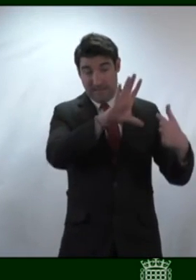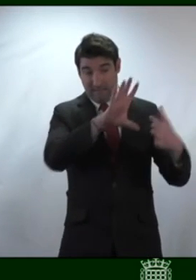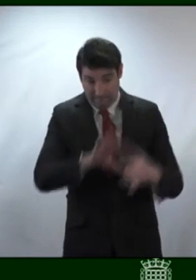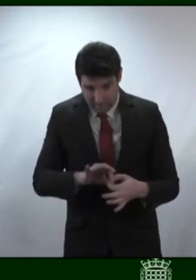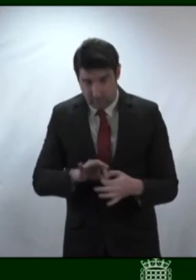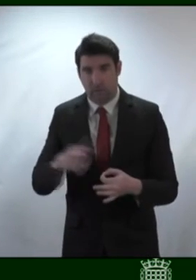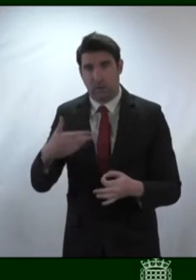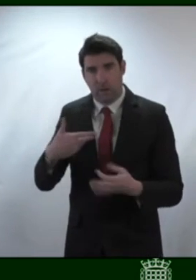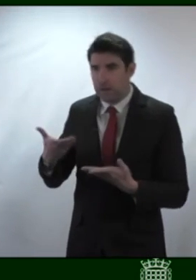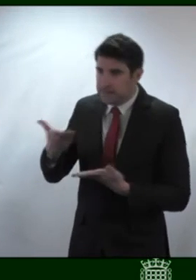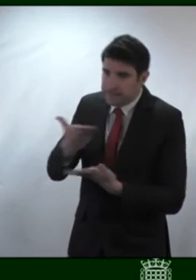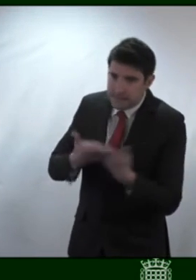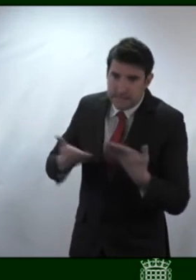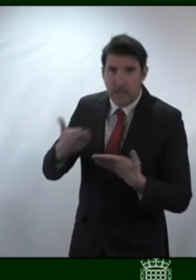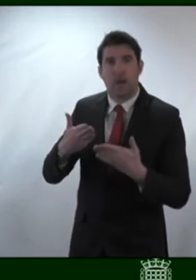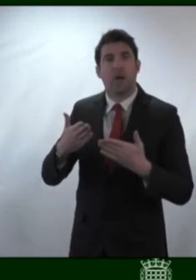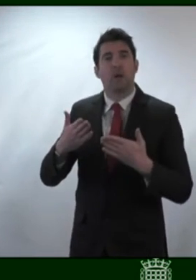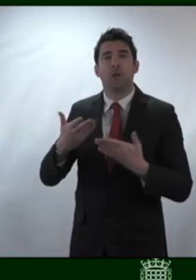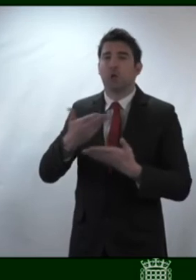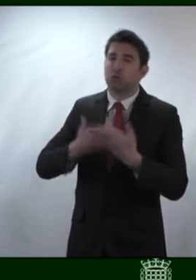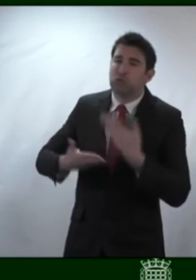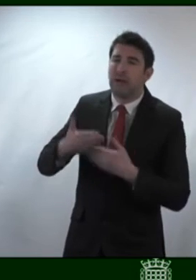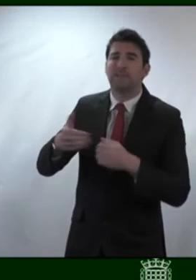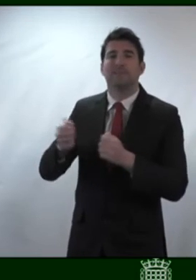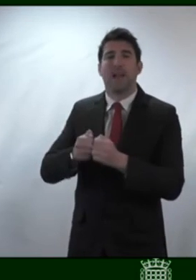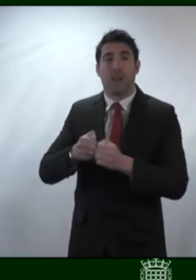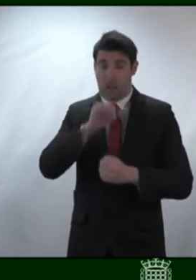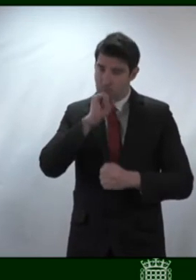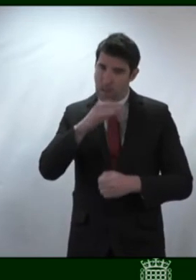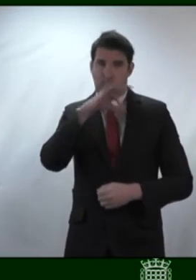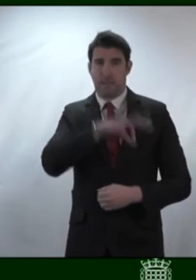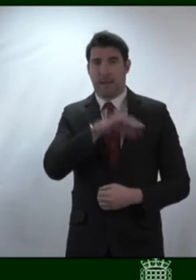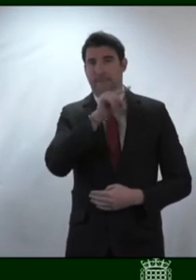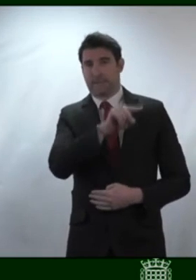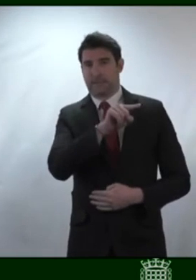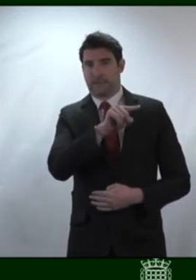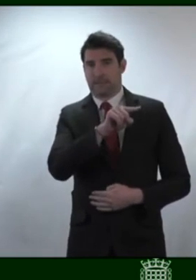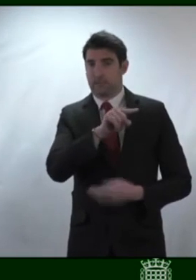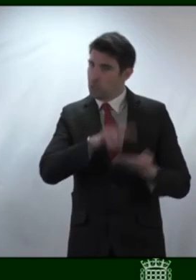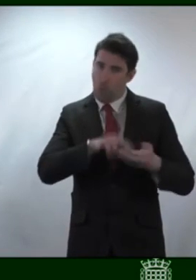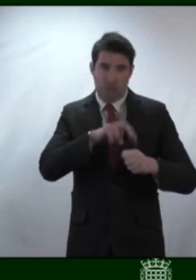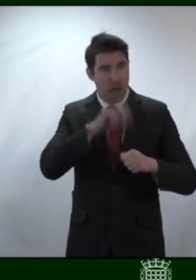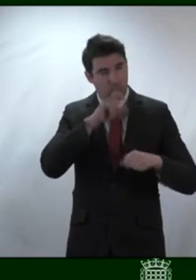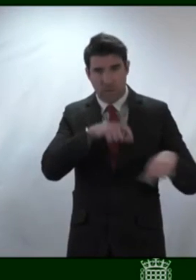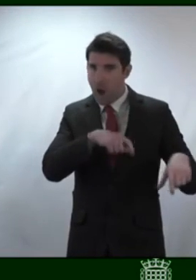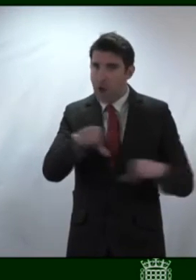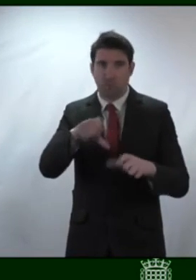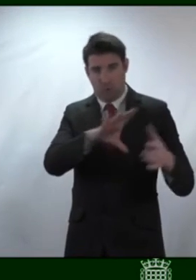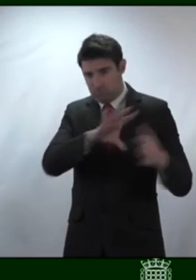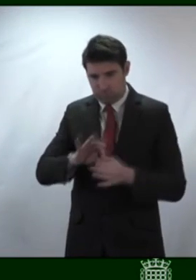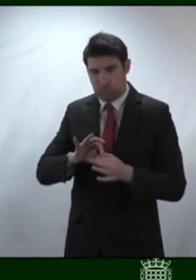access to the whole of the UK market. >> Dr James Davies (Vale of Clwyd) (Con)